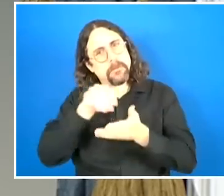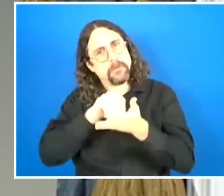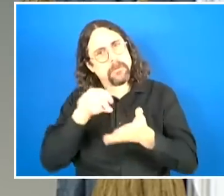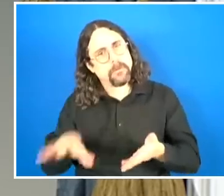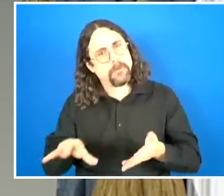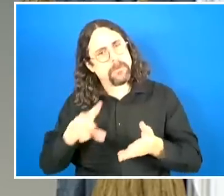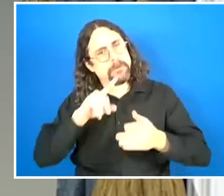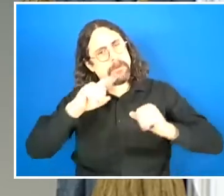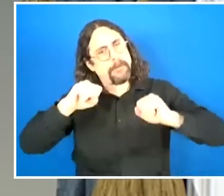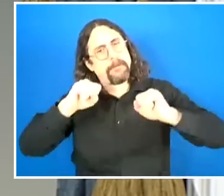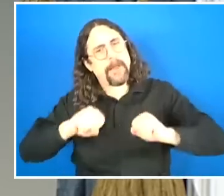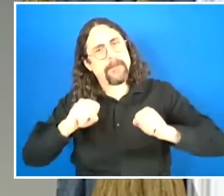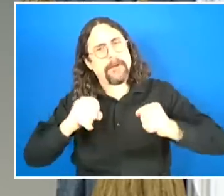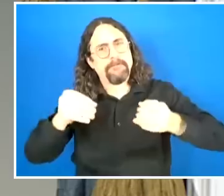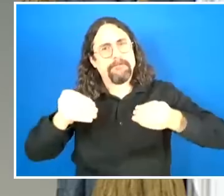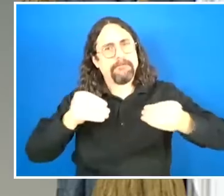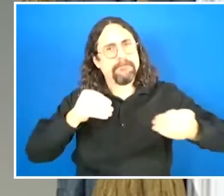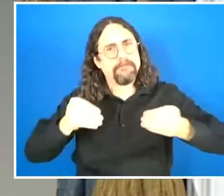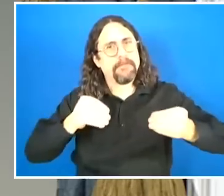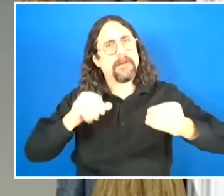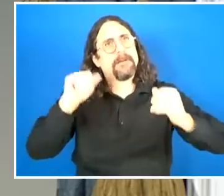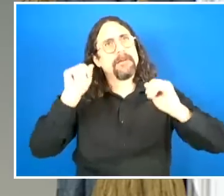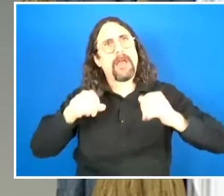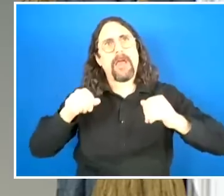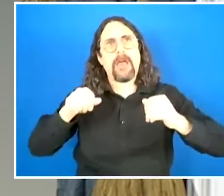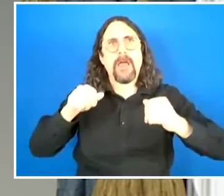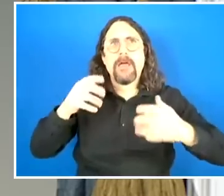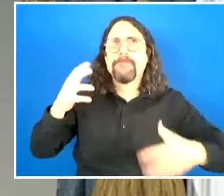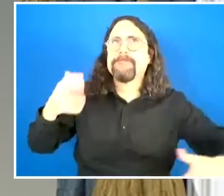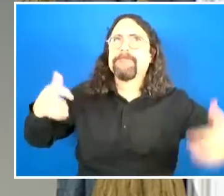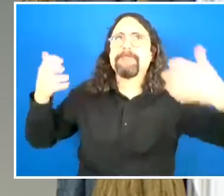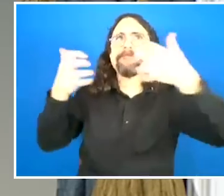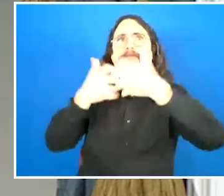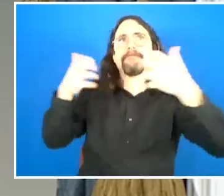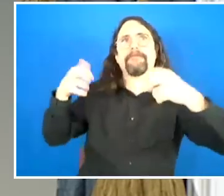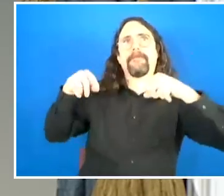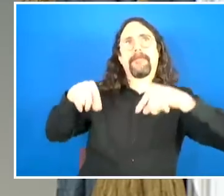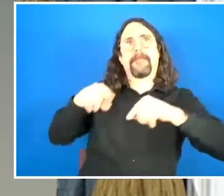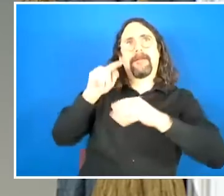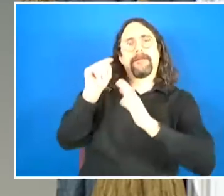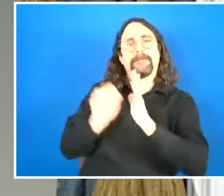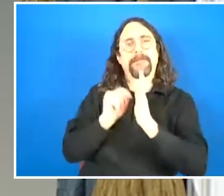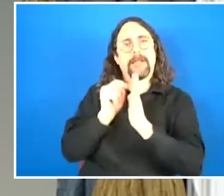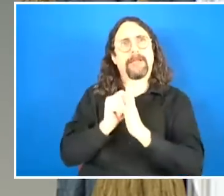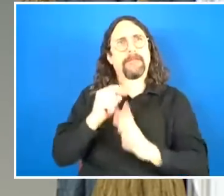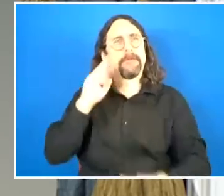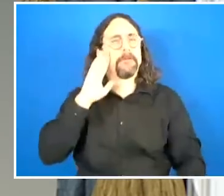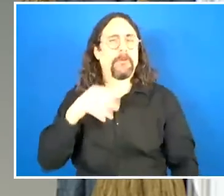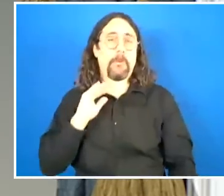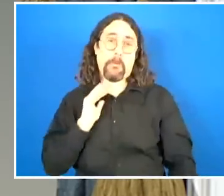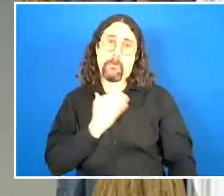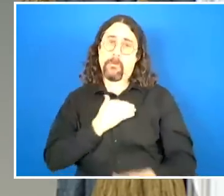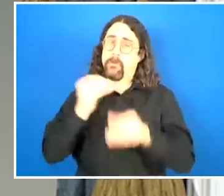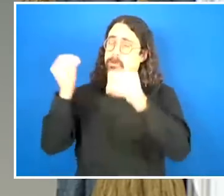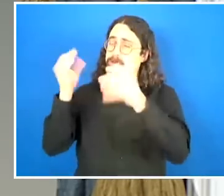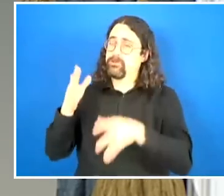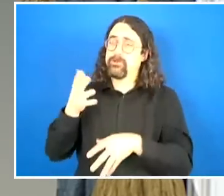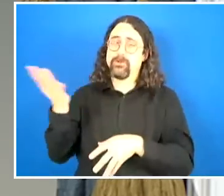THIS ON INTO THE LARGEST SCHOOL SYSTEM IN IF AMERICA, ENTERING OUR SIXTH WEEK OF REMOTE LEARNING FOR OTHER SCHOOL SYSTEMS A RE